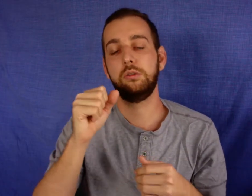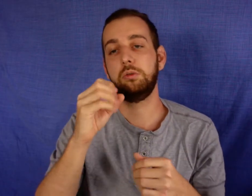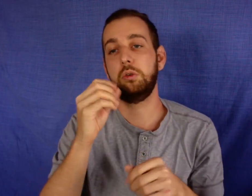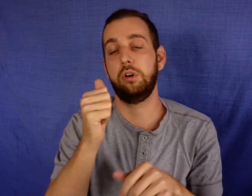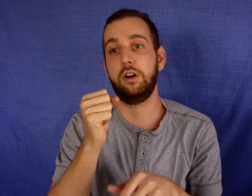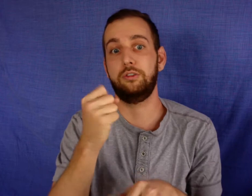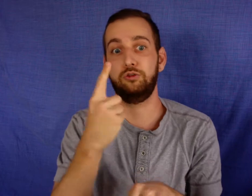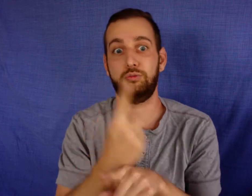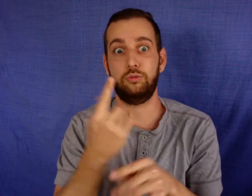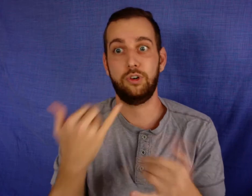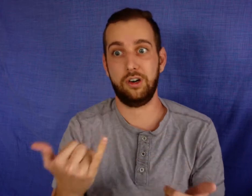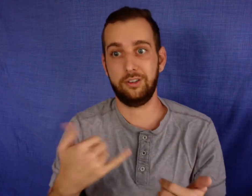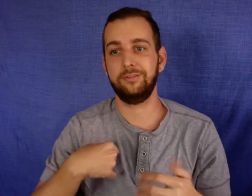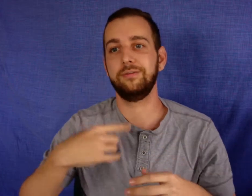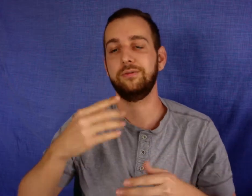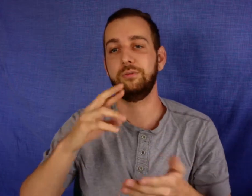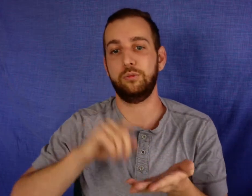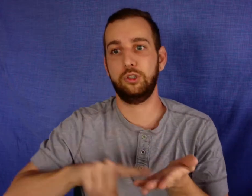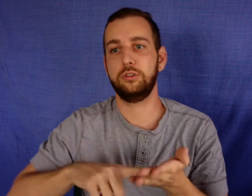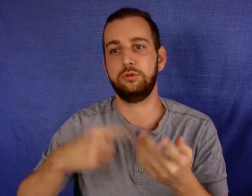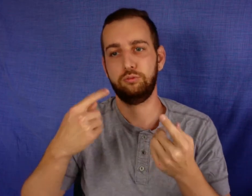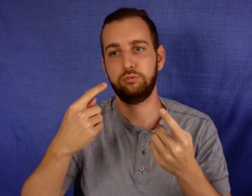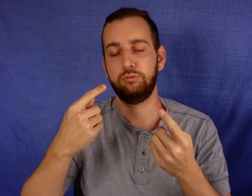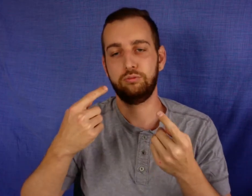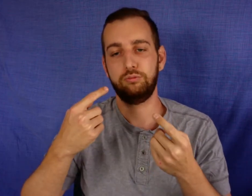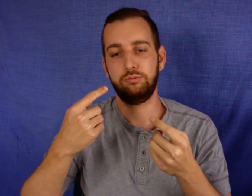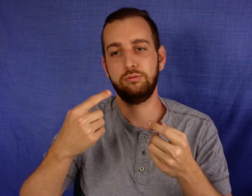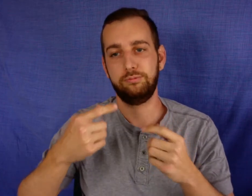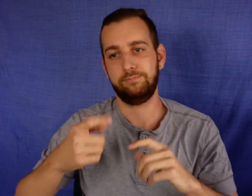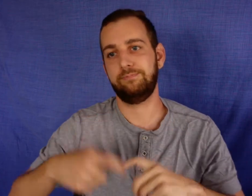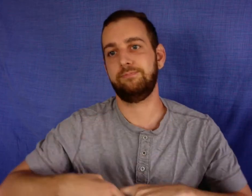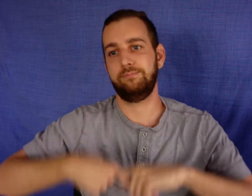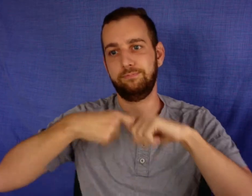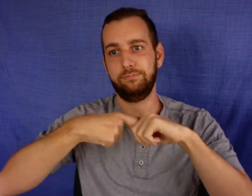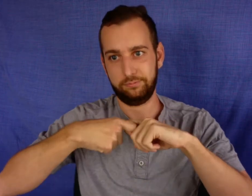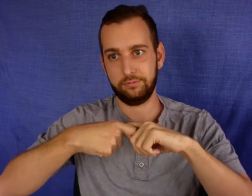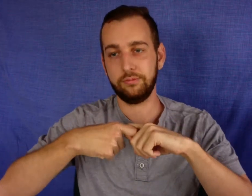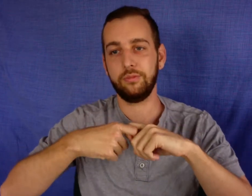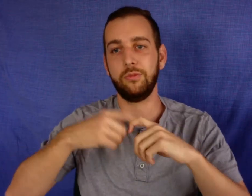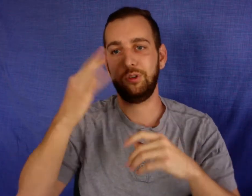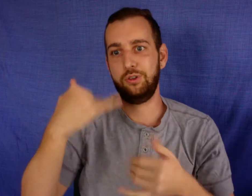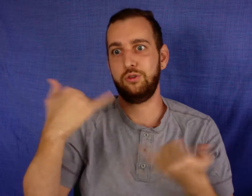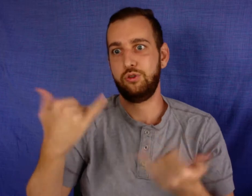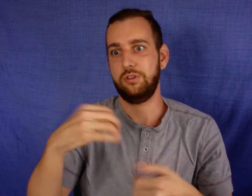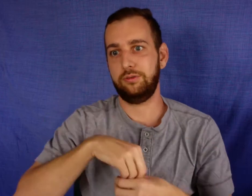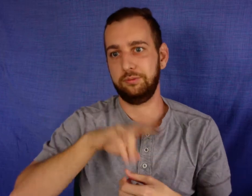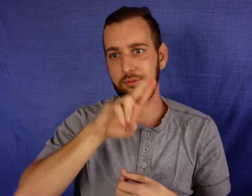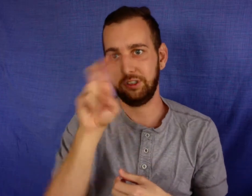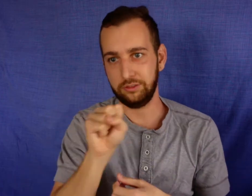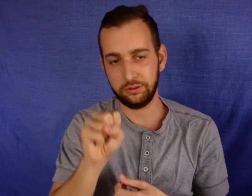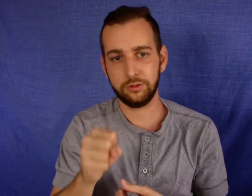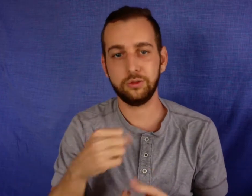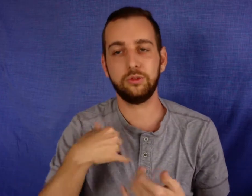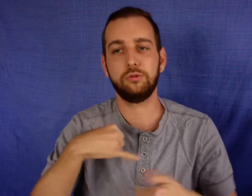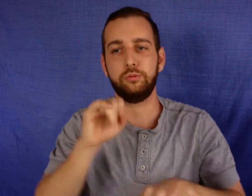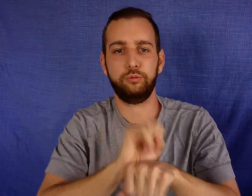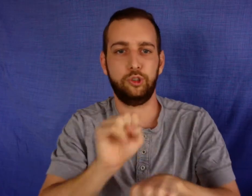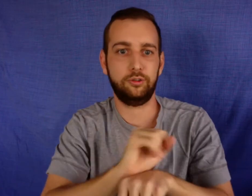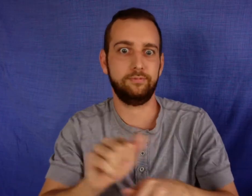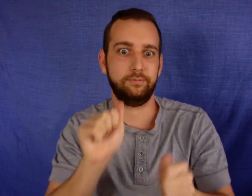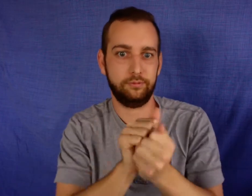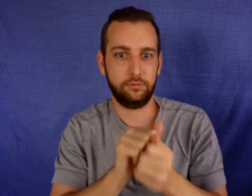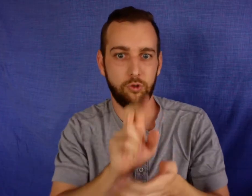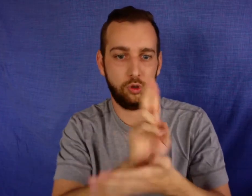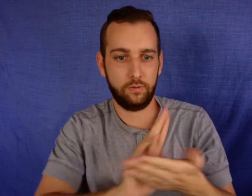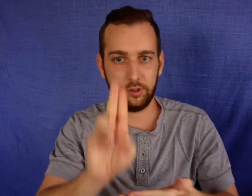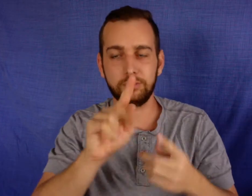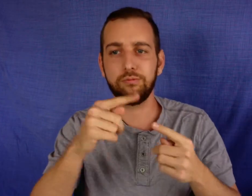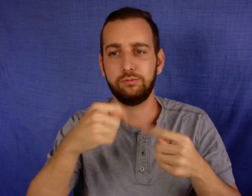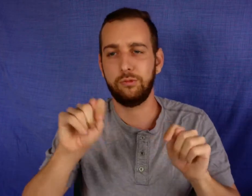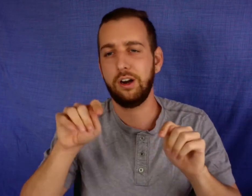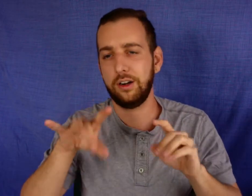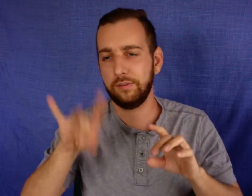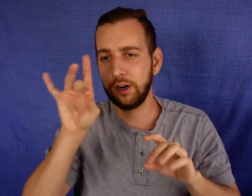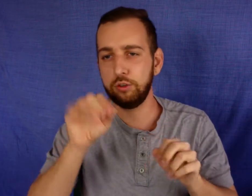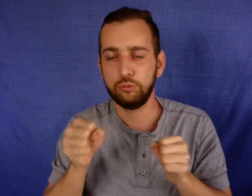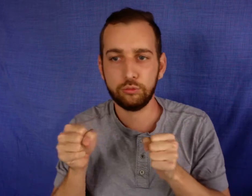As of now, I am back in the US and have paused my research project while I work with the university